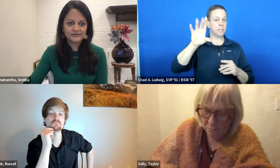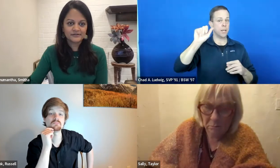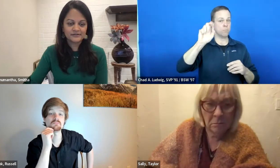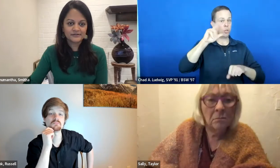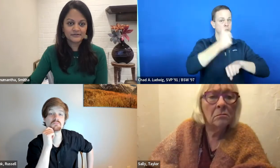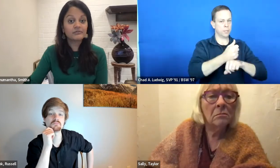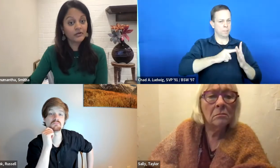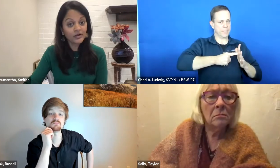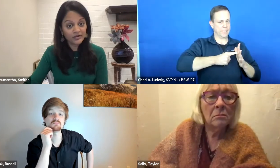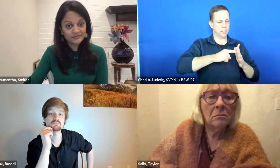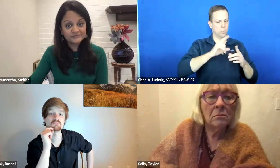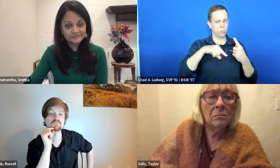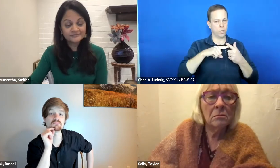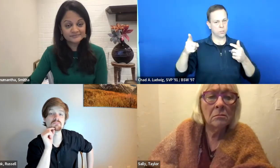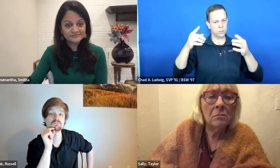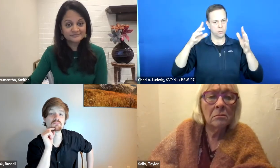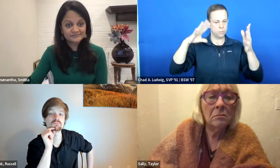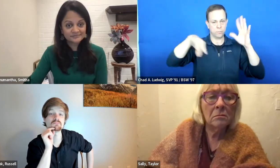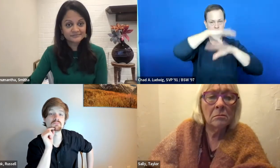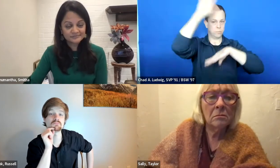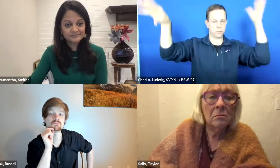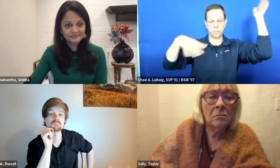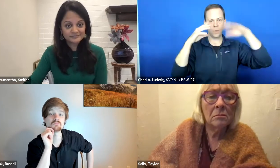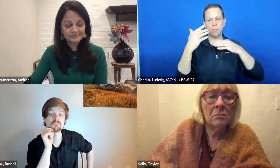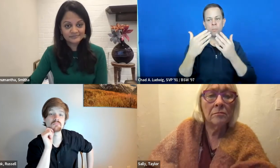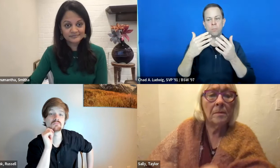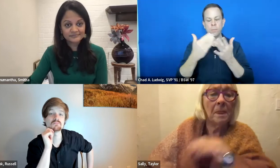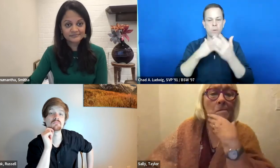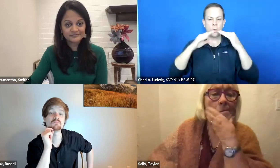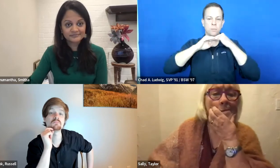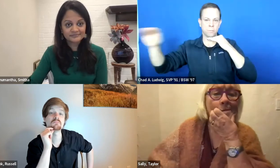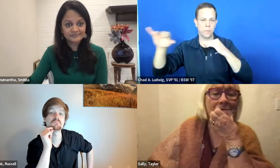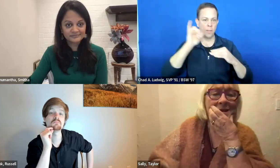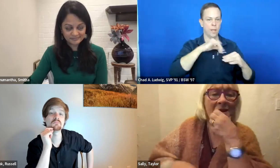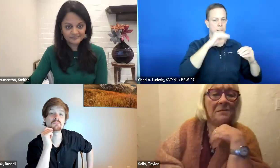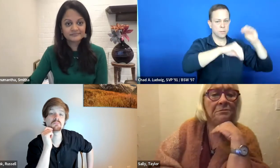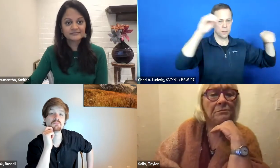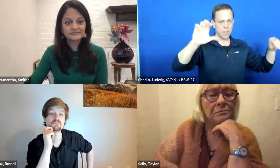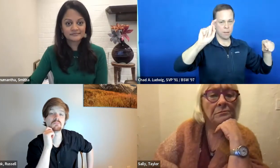That's what we have for now. I mean, I did have a camera set up at the very beginning when the diagnosis first happened,